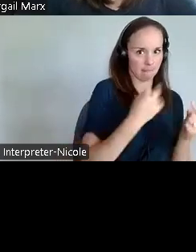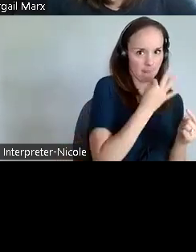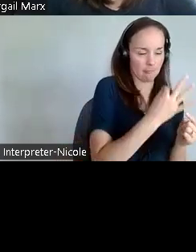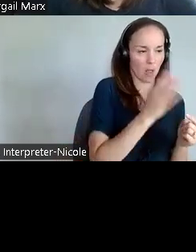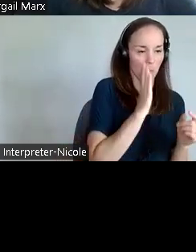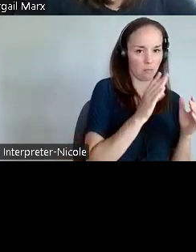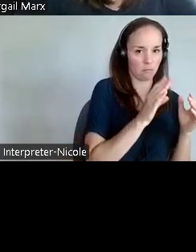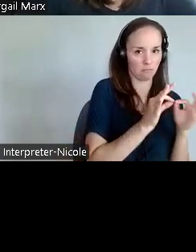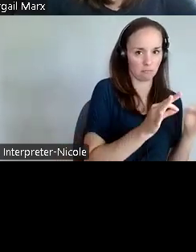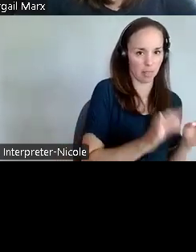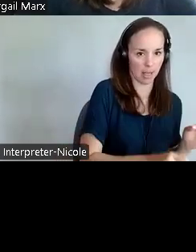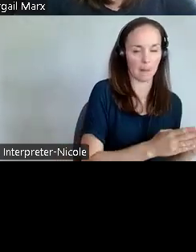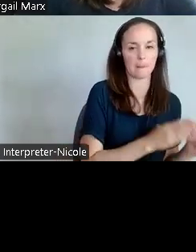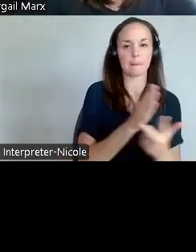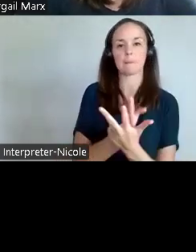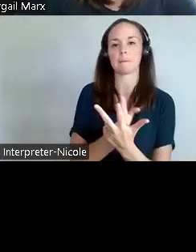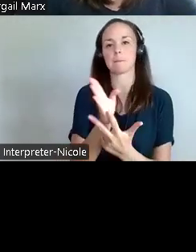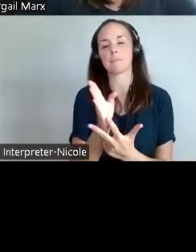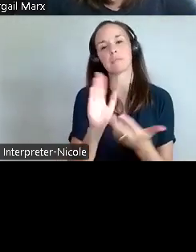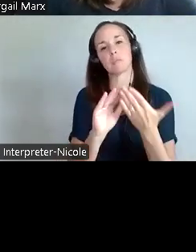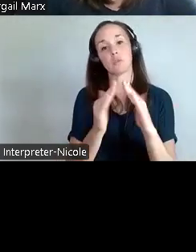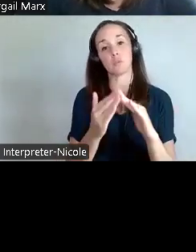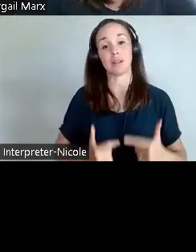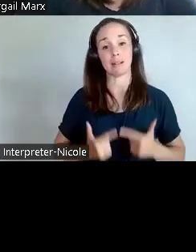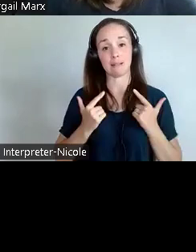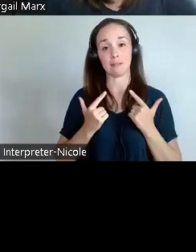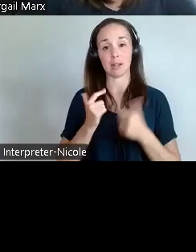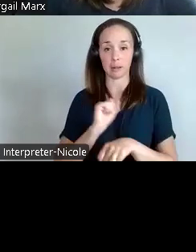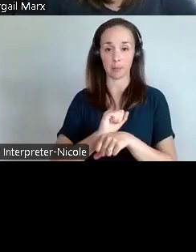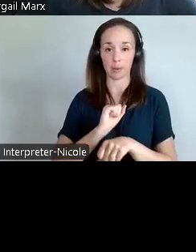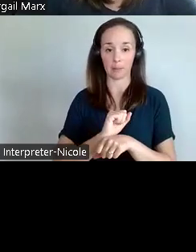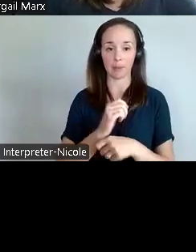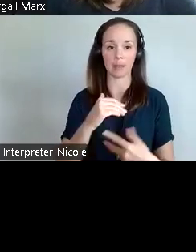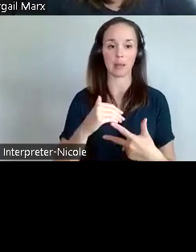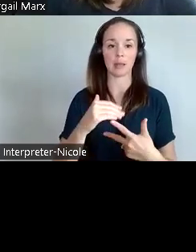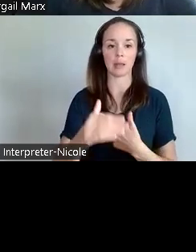Community living and employment. And we're going to also learn about